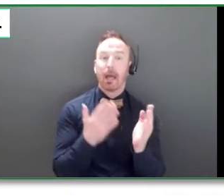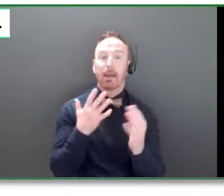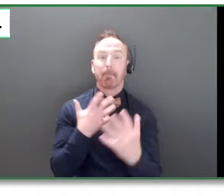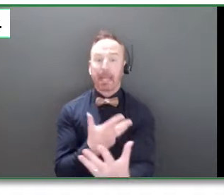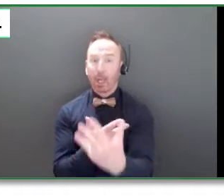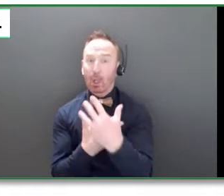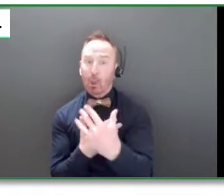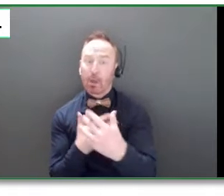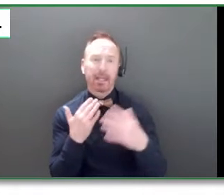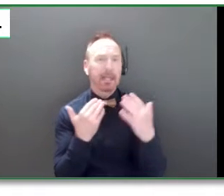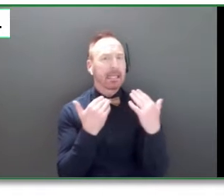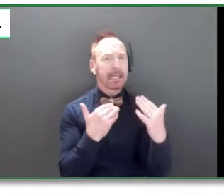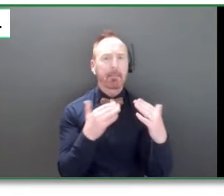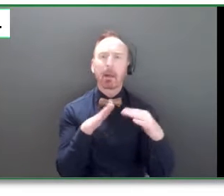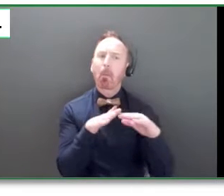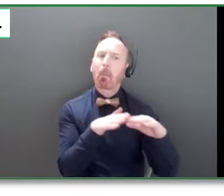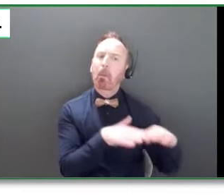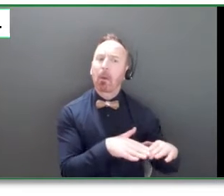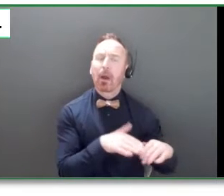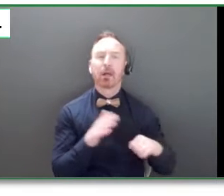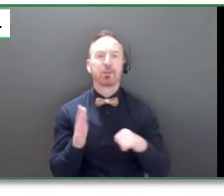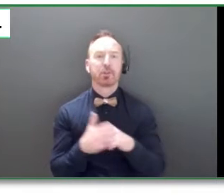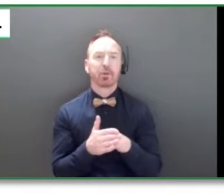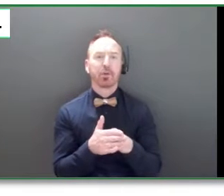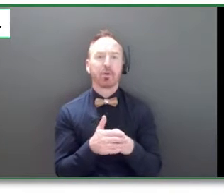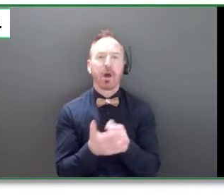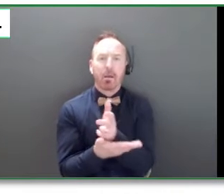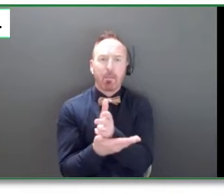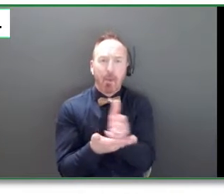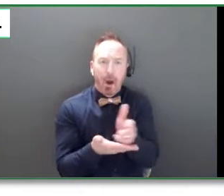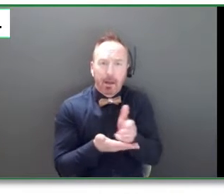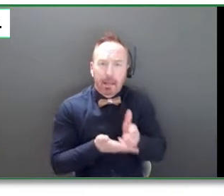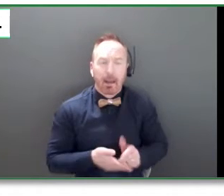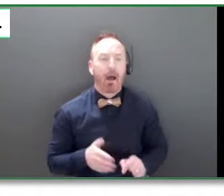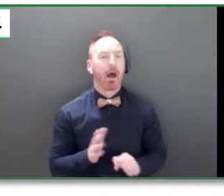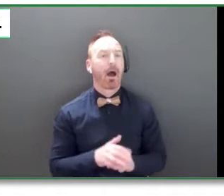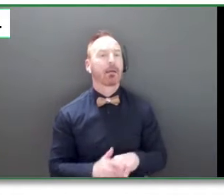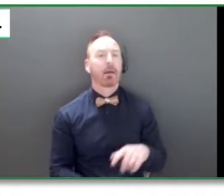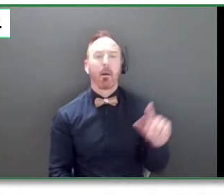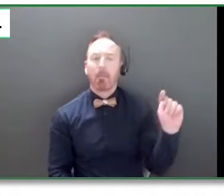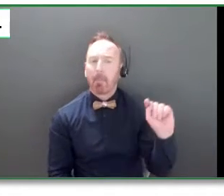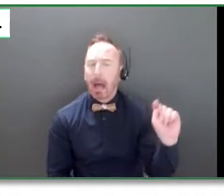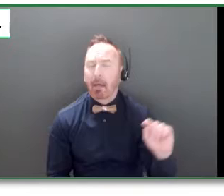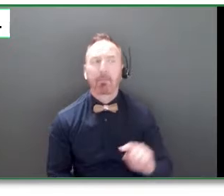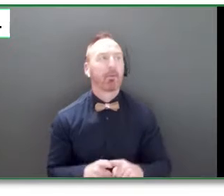lots, washrooms campsites, transportation.